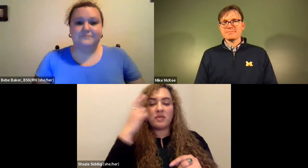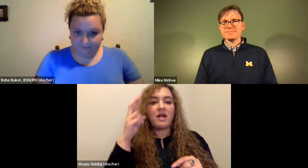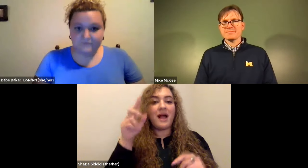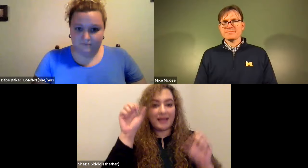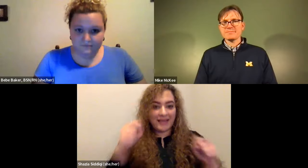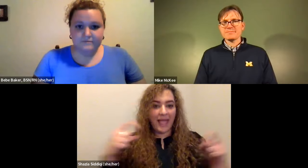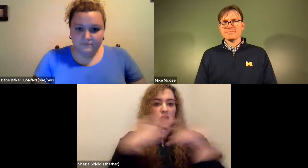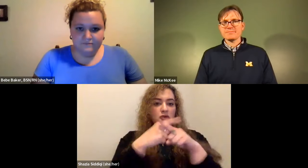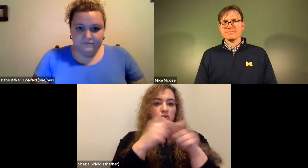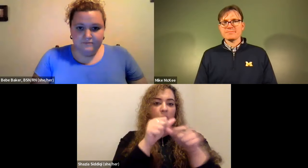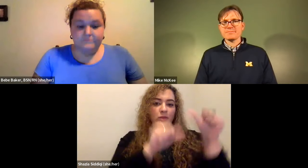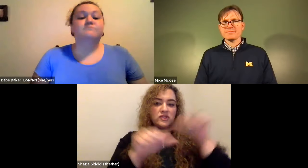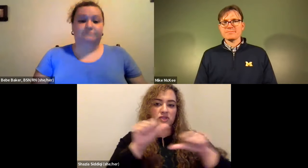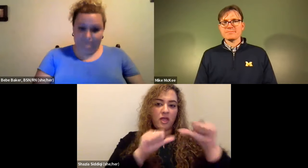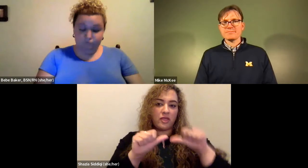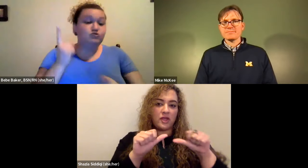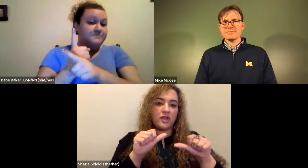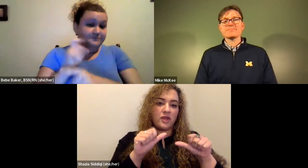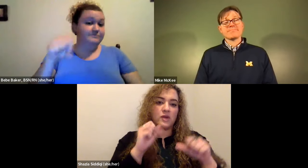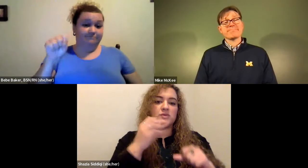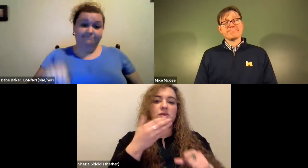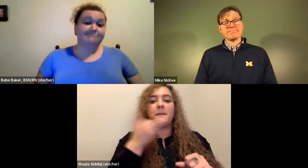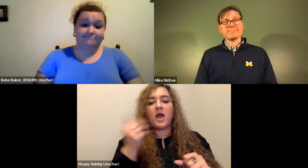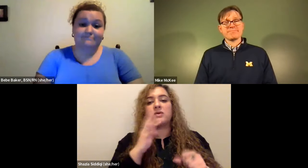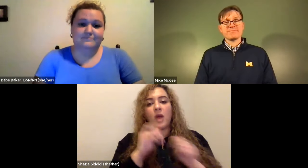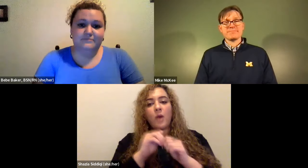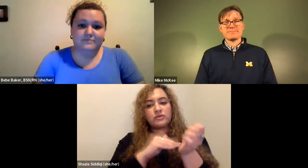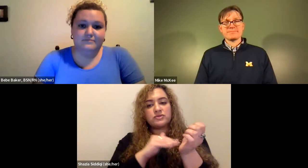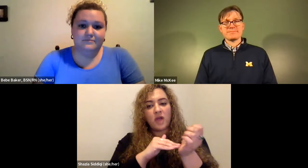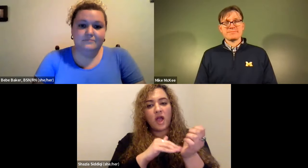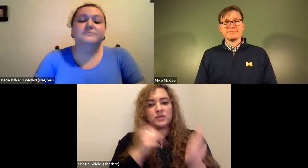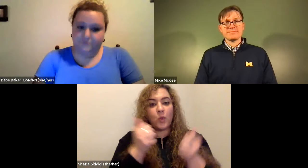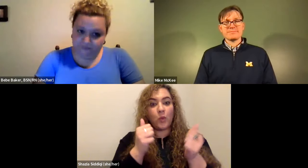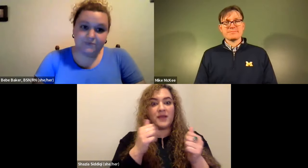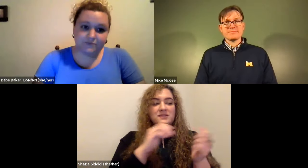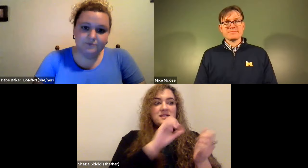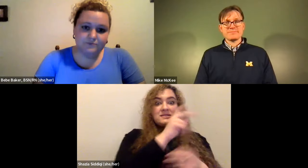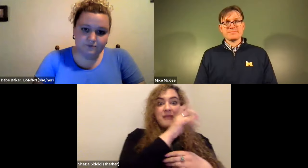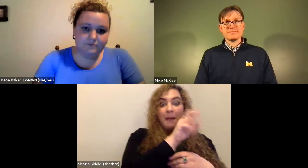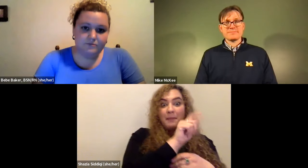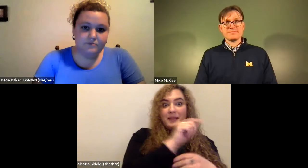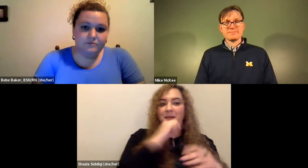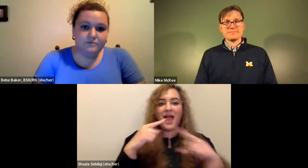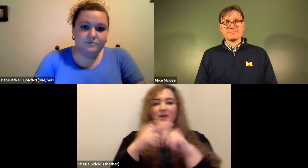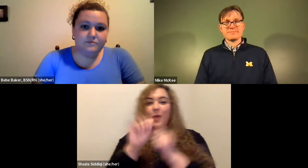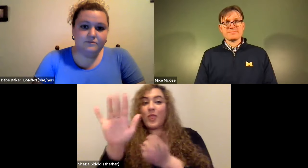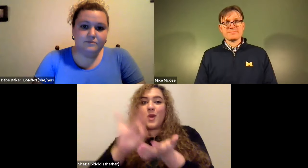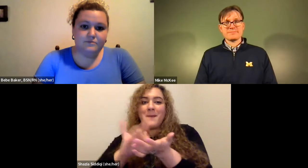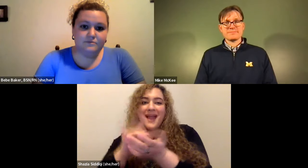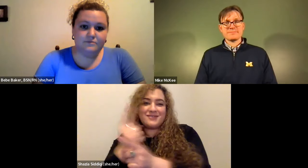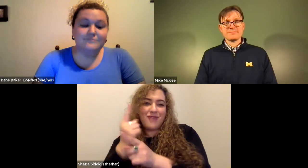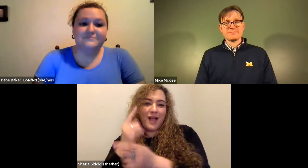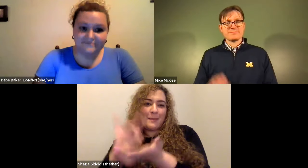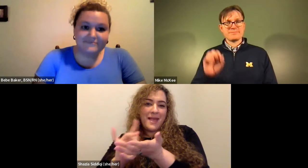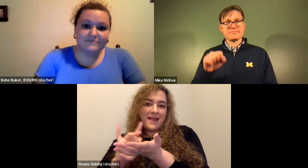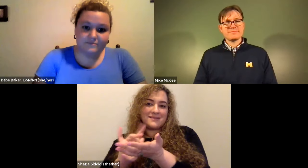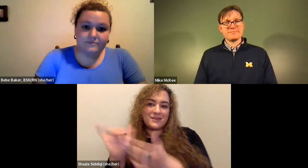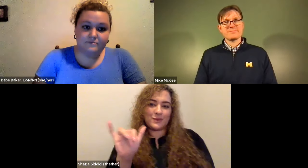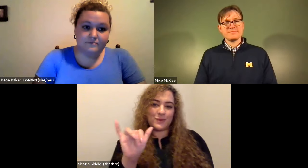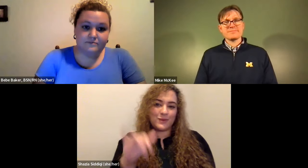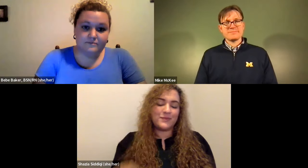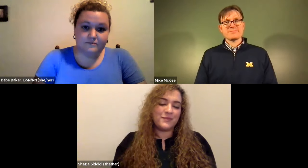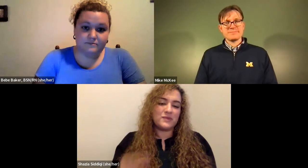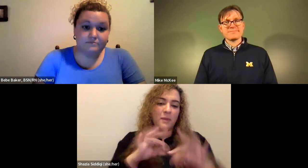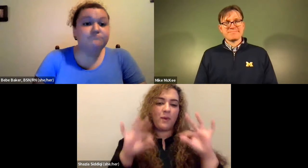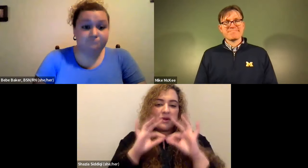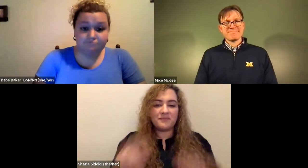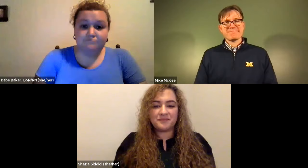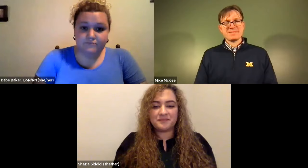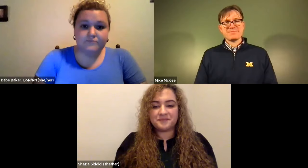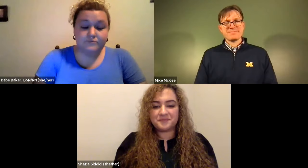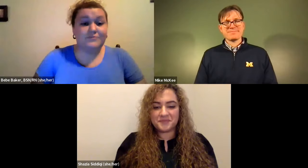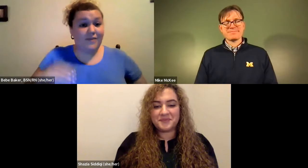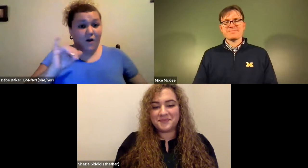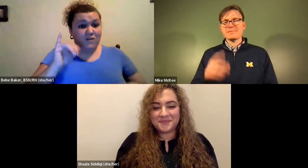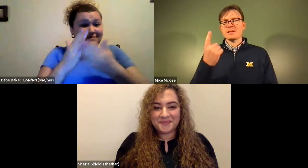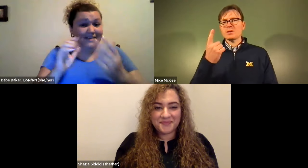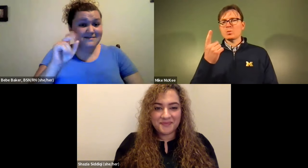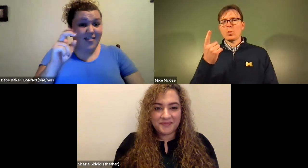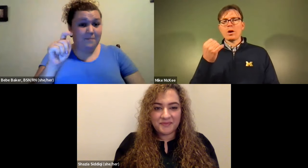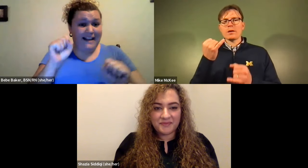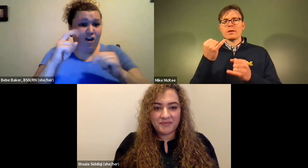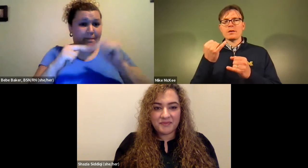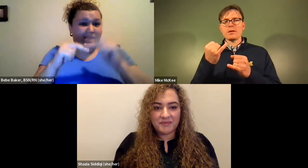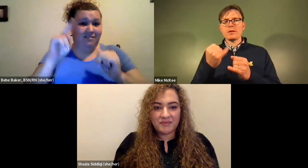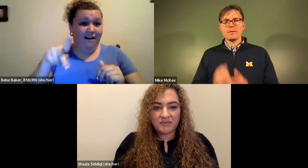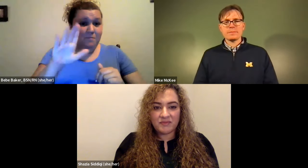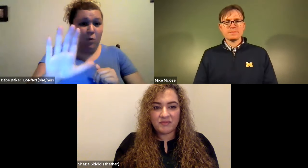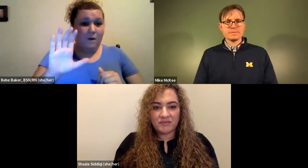James Cech: And some people think that supplements will realize this, that they don't interact with each other so it's important to tell your doctors, which supplements you're taking because that can affect medications that they prescribed so it's really important to have the interaction know.